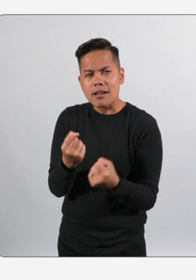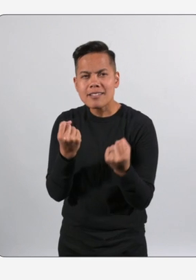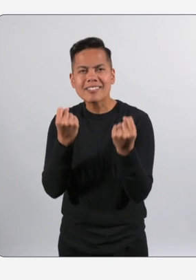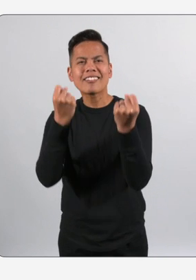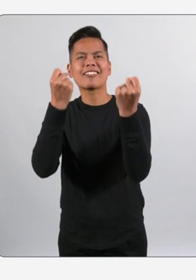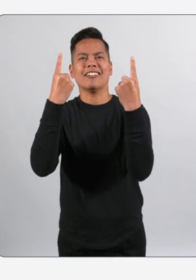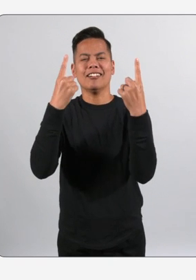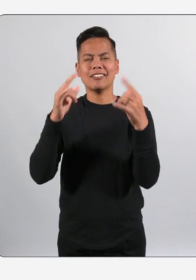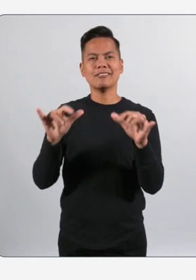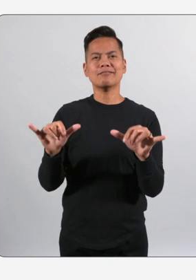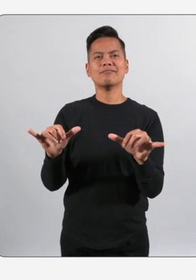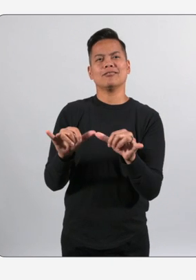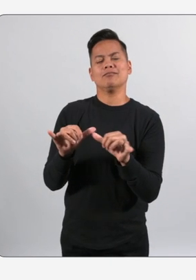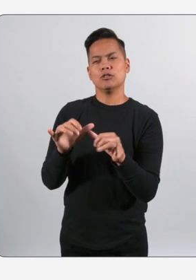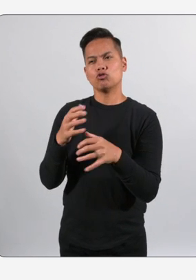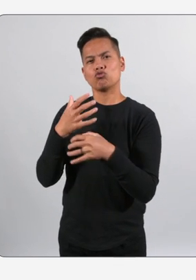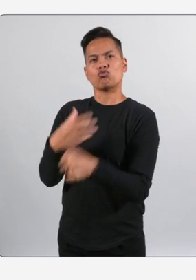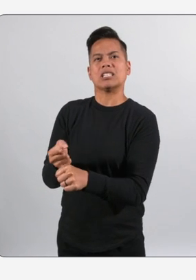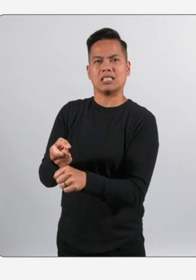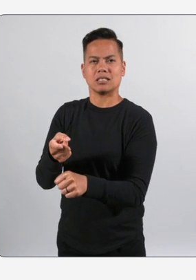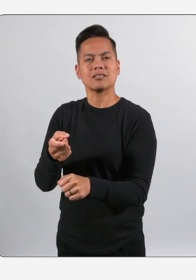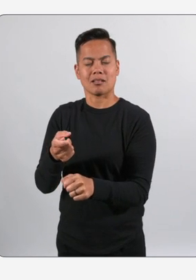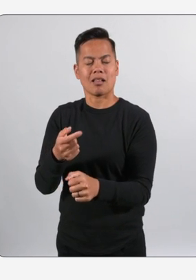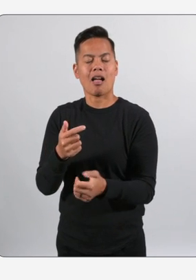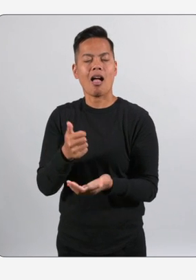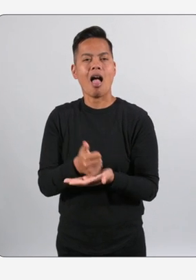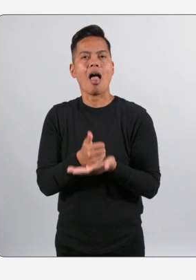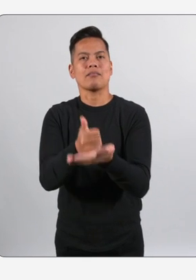trusted measurement solutions that help you make the most out